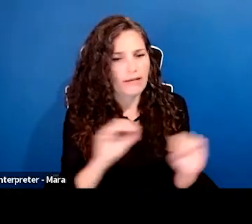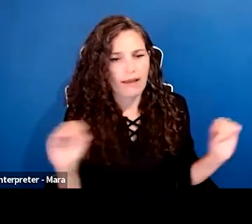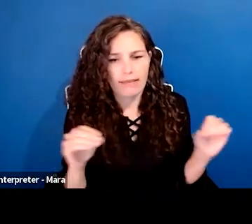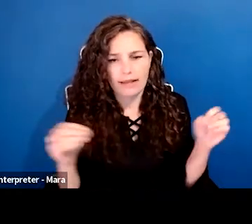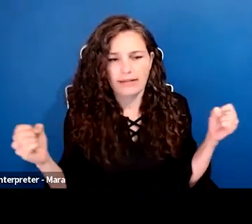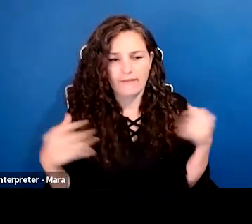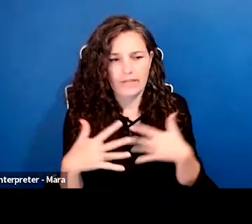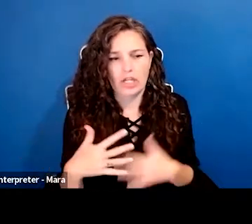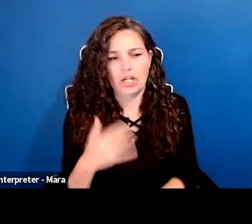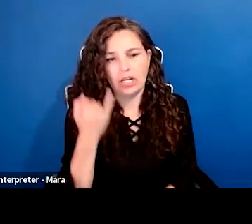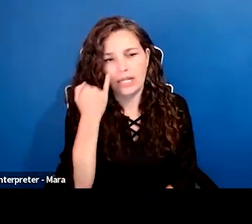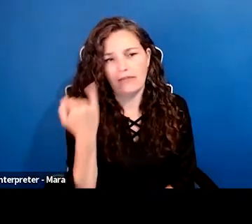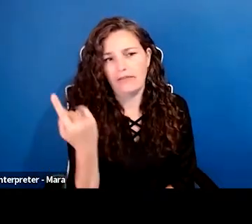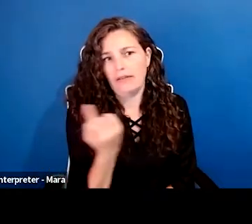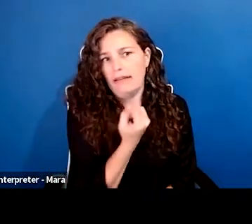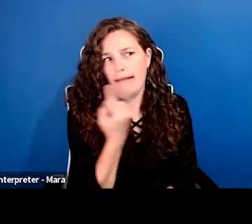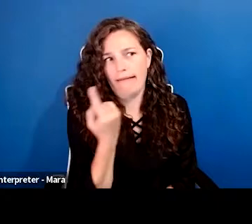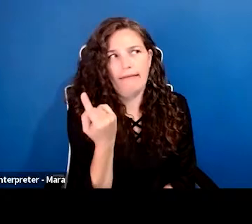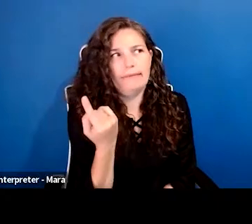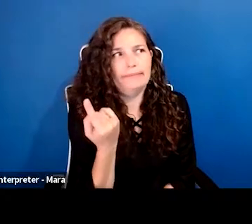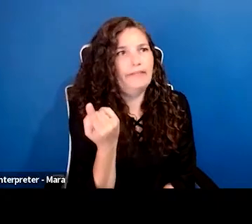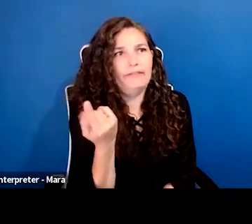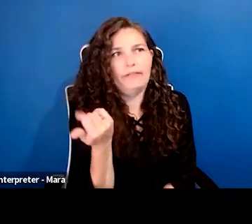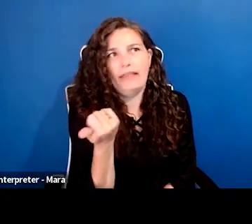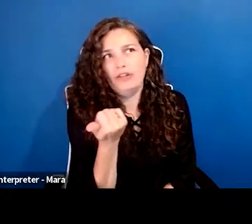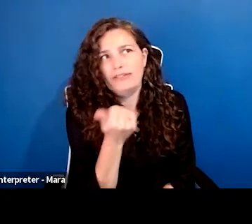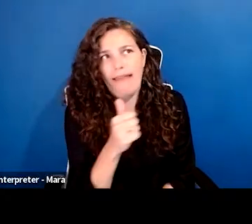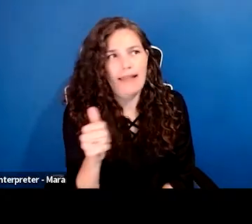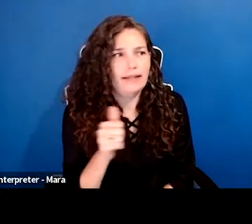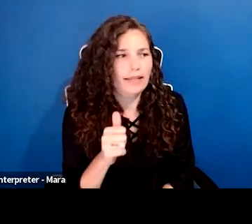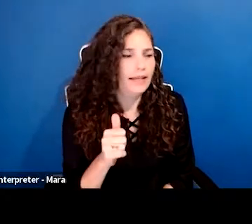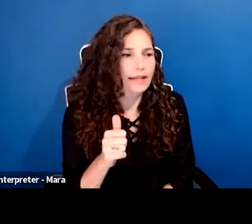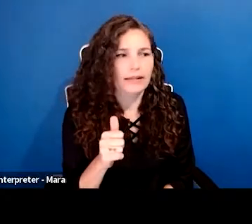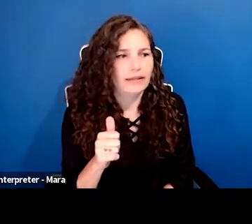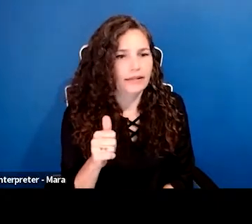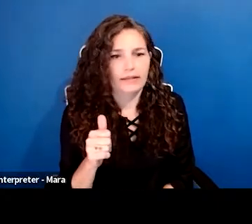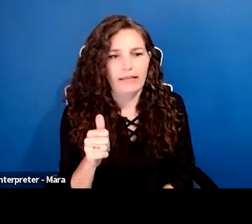If there's any kind of repercussion there are protections in place for that.